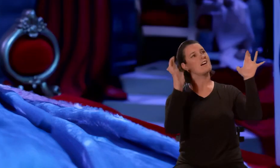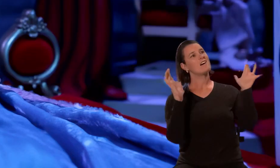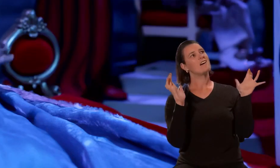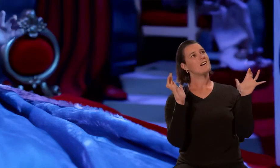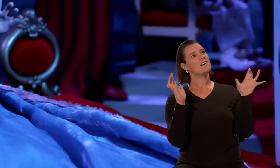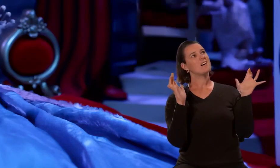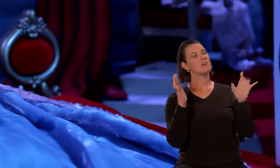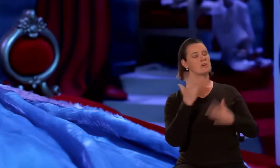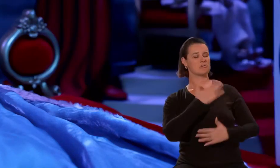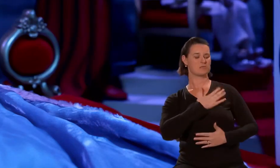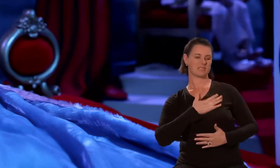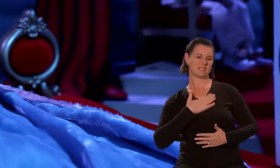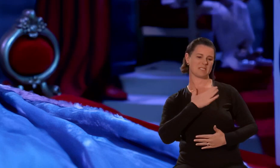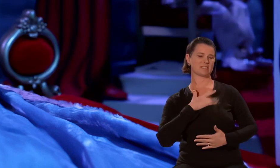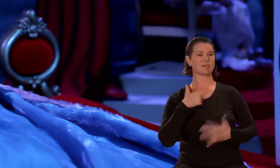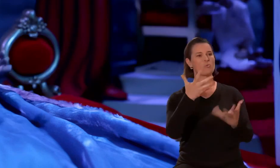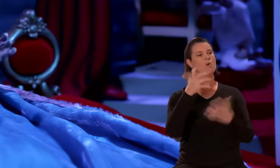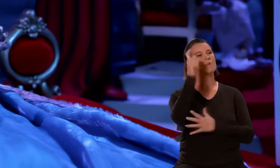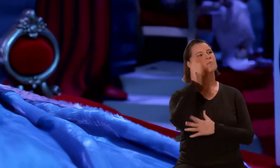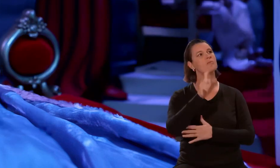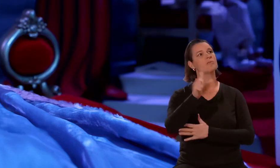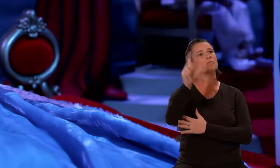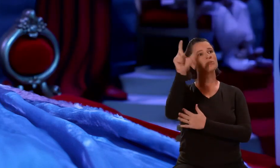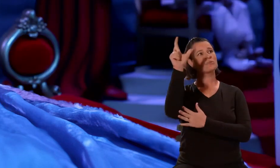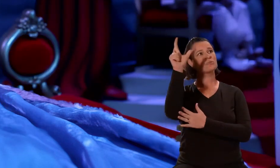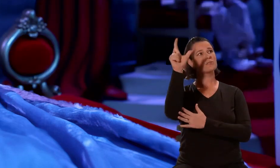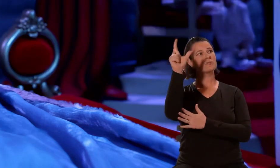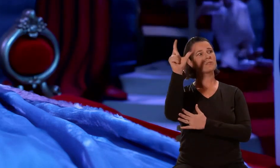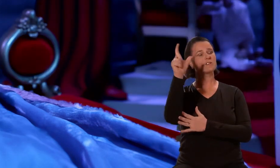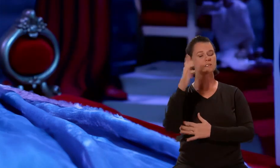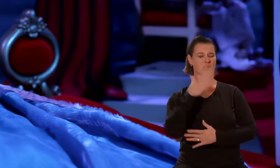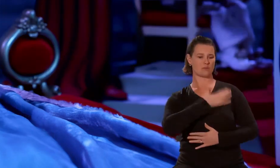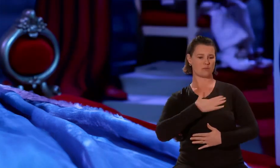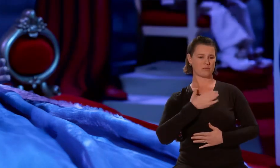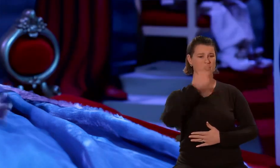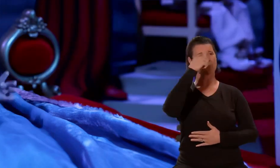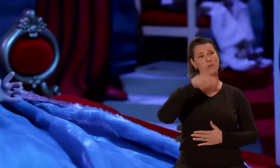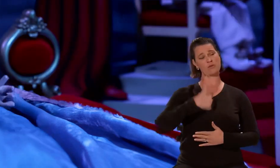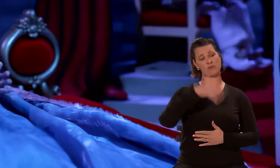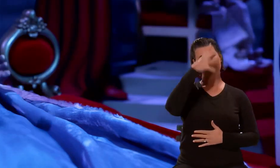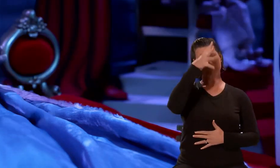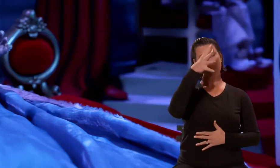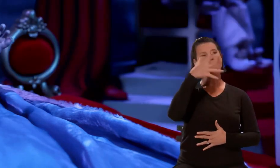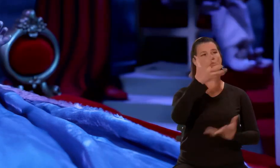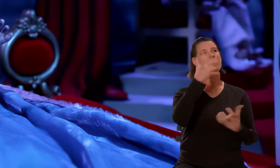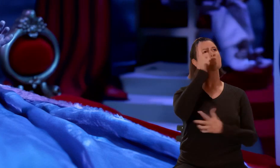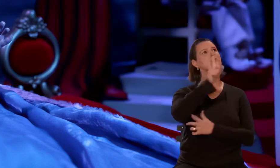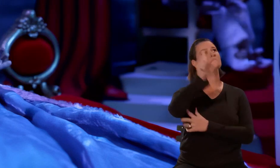Please get the moon for me